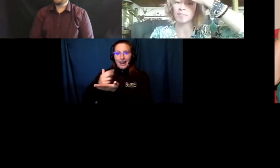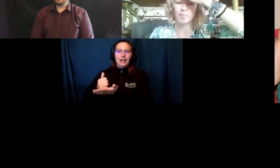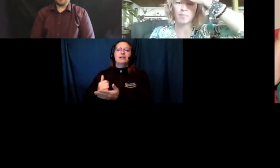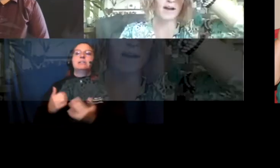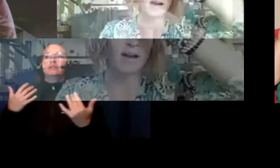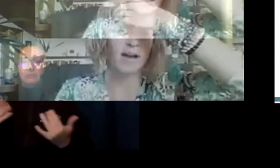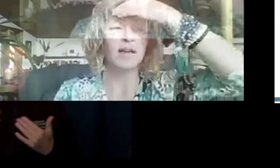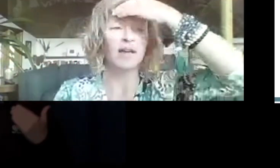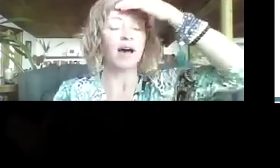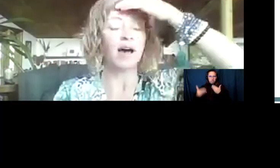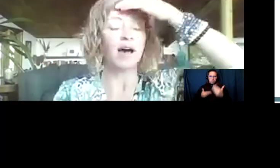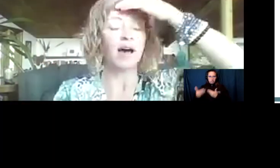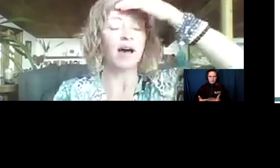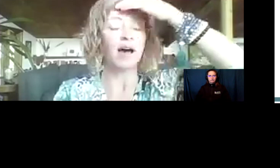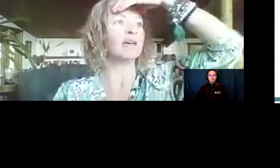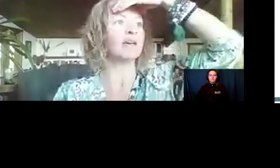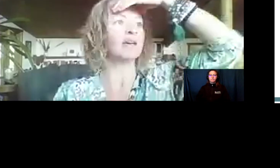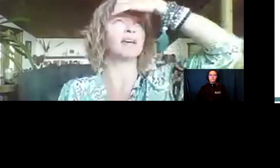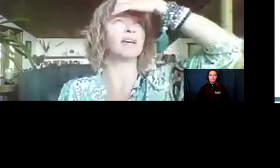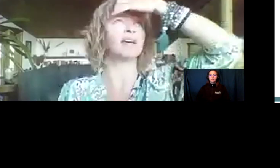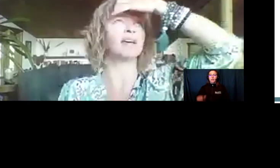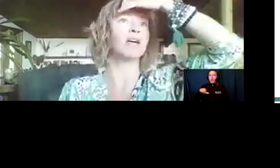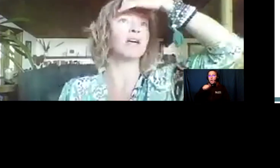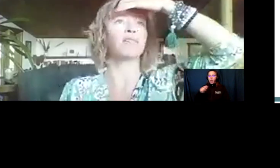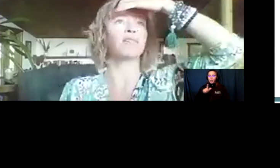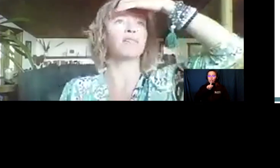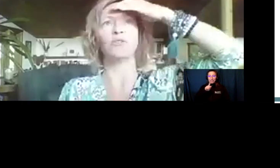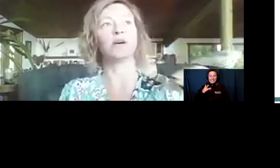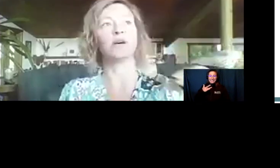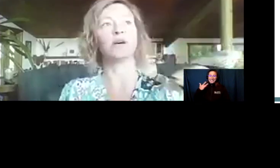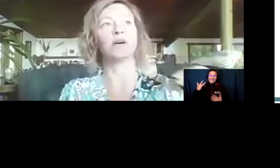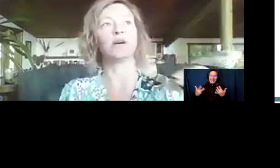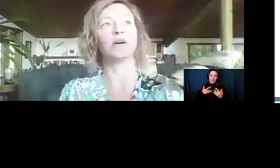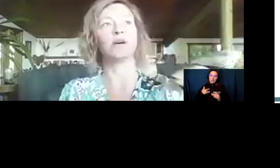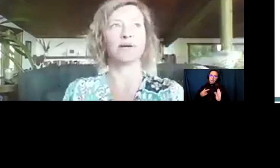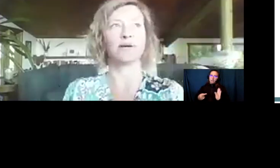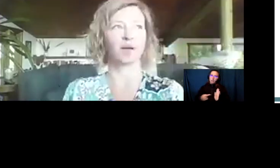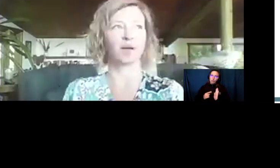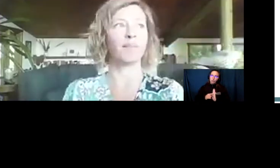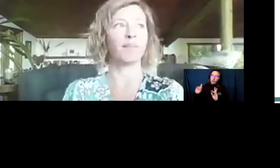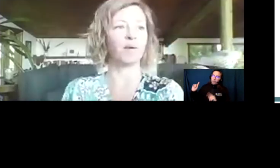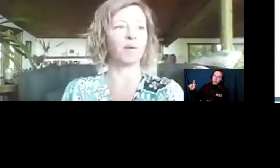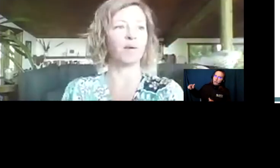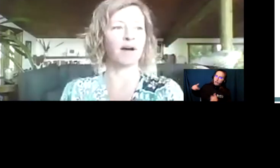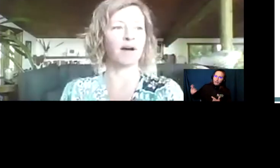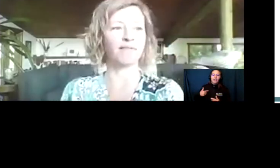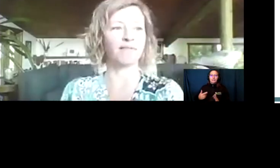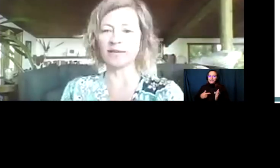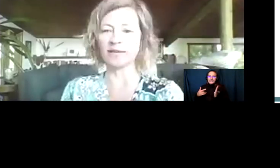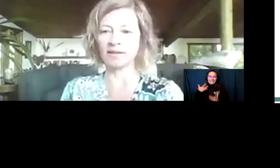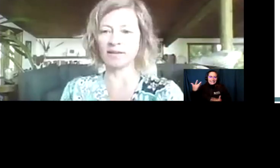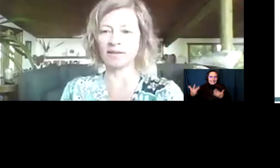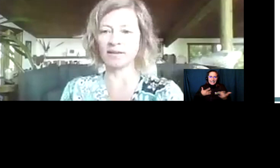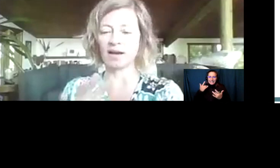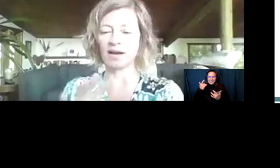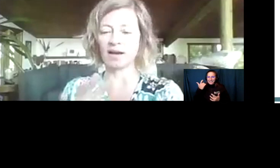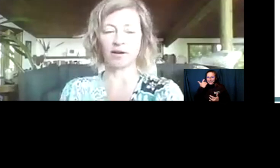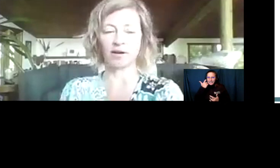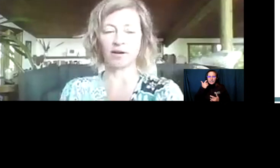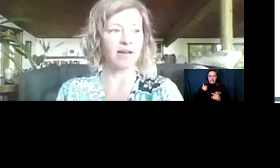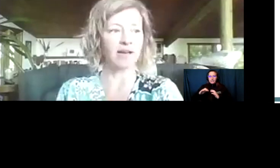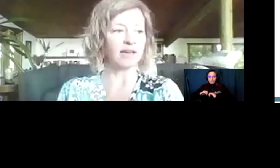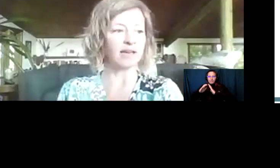move on. Another really exciting, long overdue component of the most recent grant is